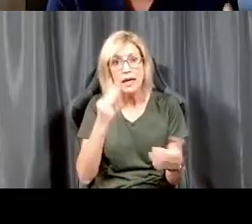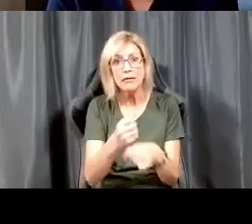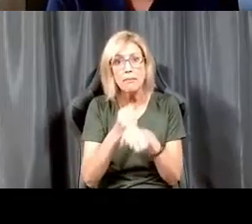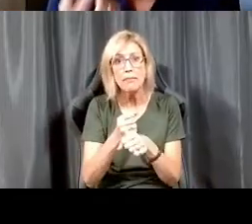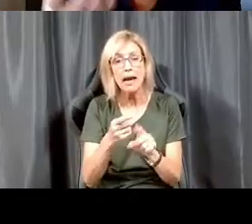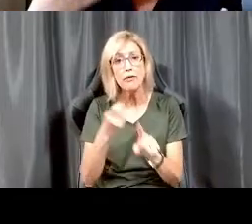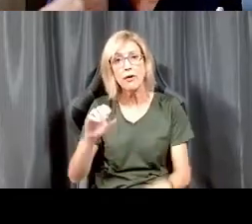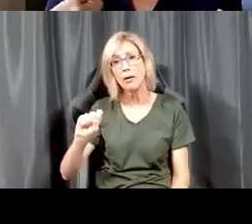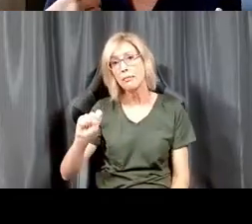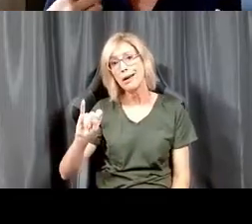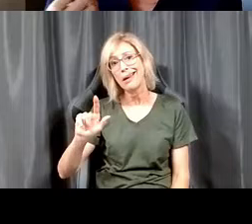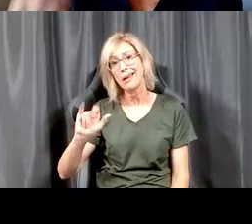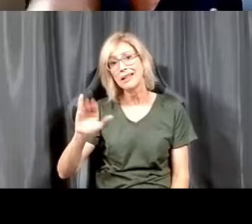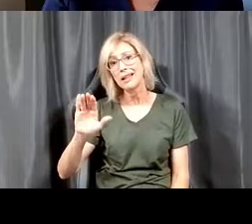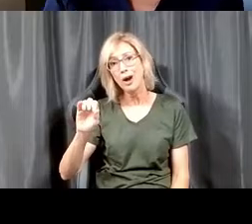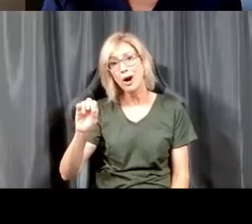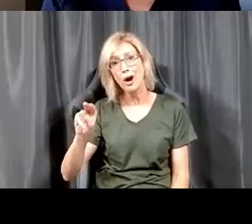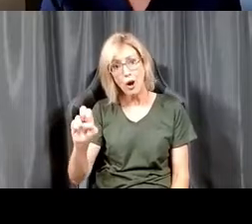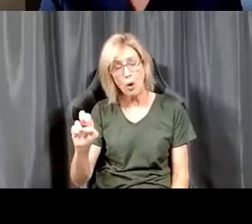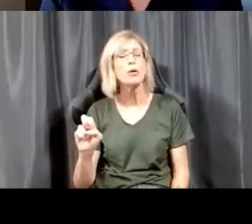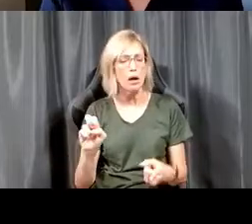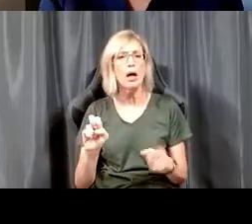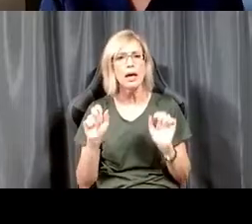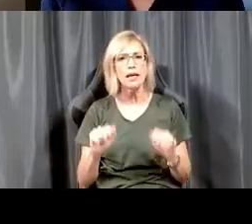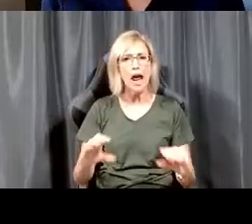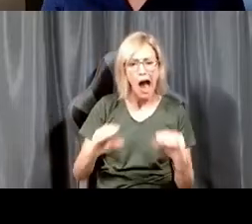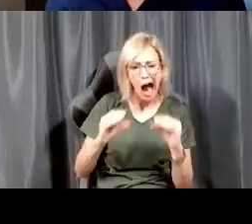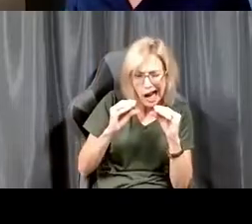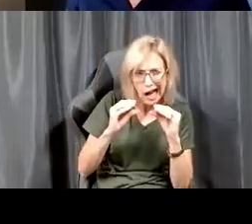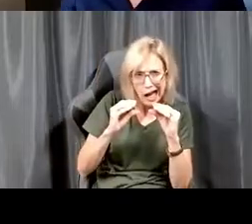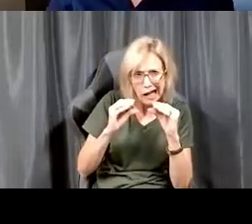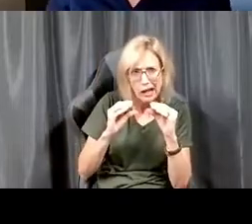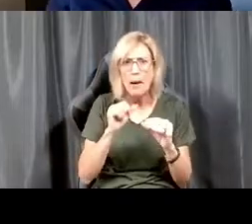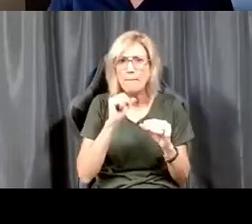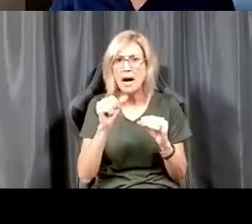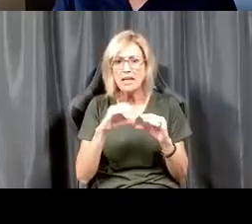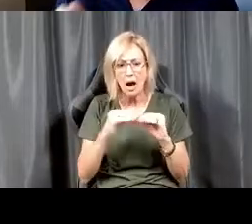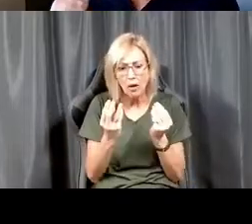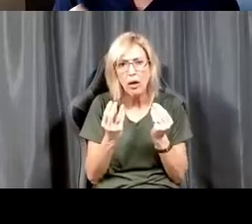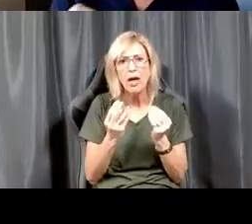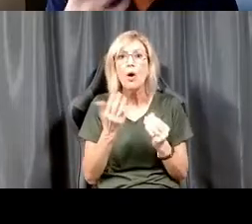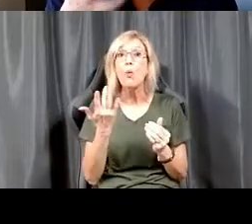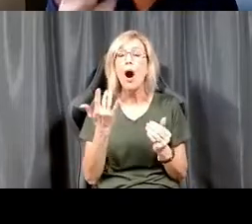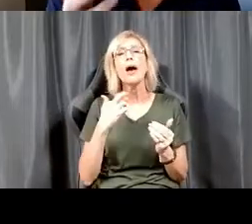clean and not going to be able to bite threw it and risk swallowing it. One thing we worry about. Needs to strong